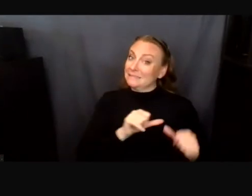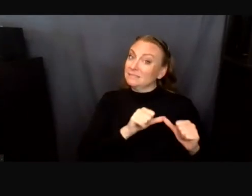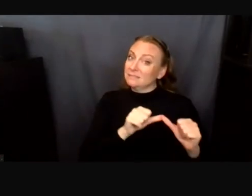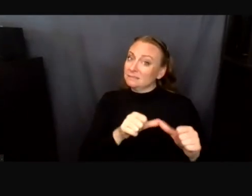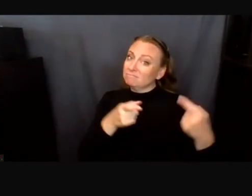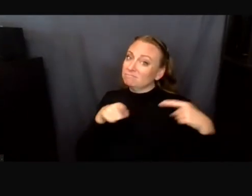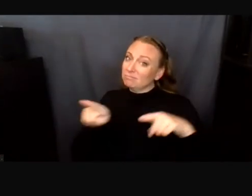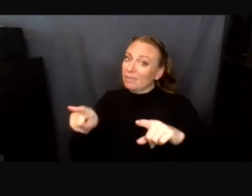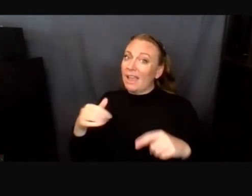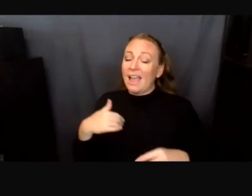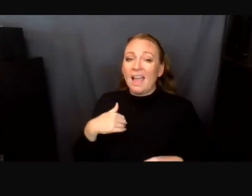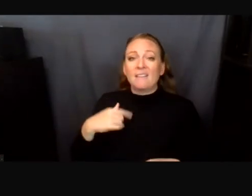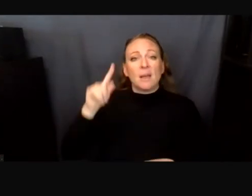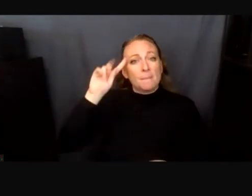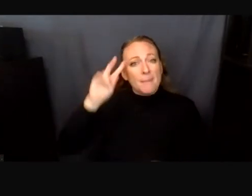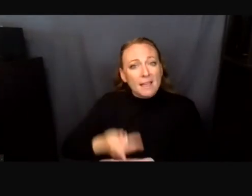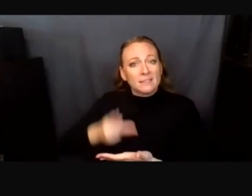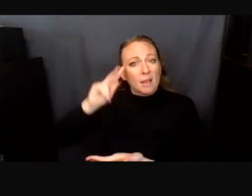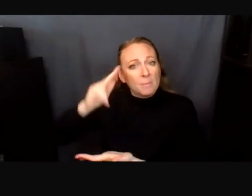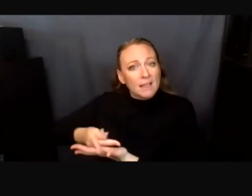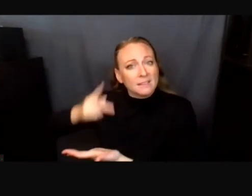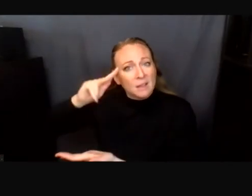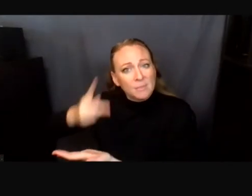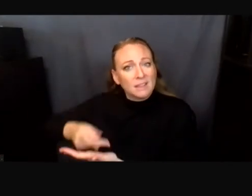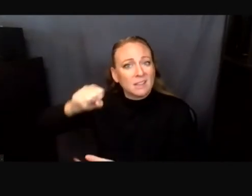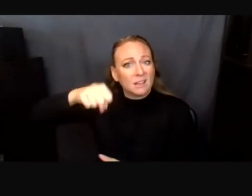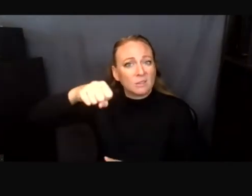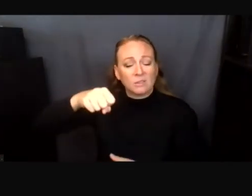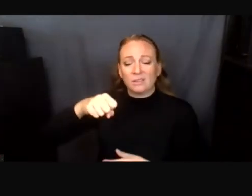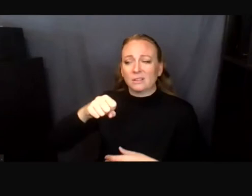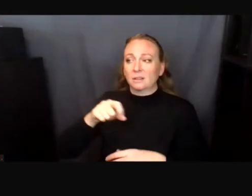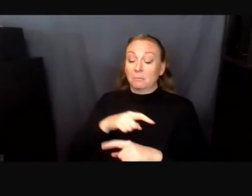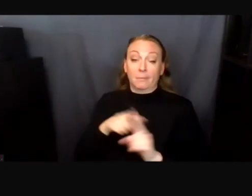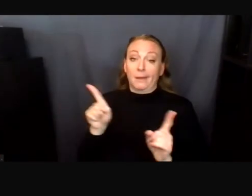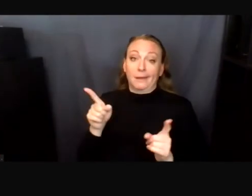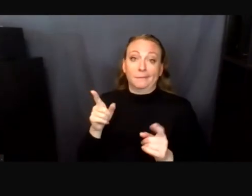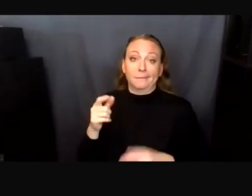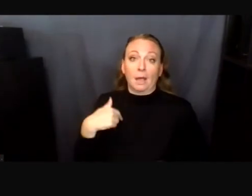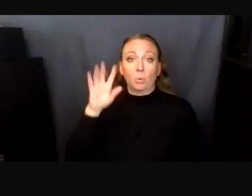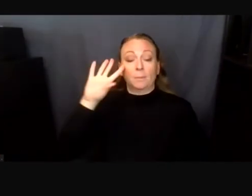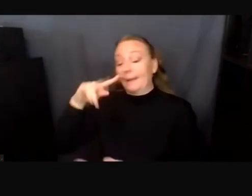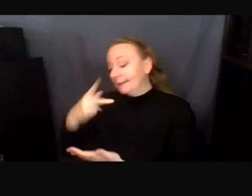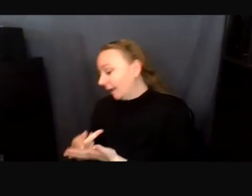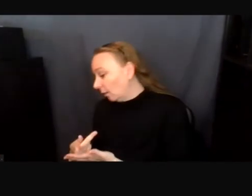but it didn't make any difference. I would pass out and wake up,